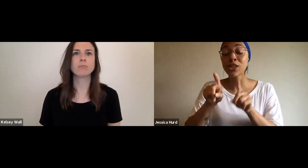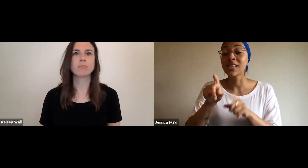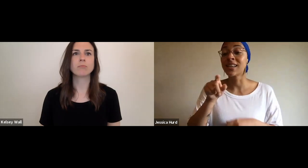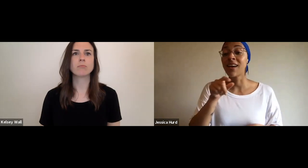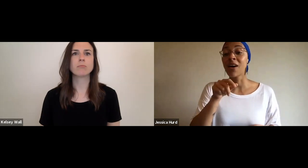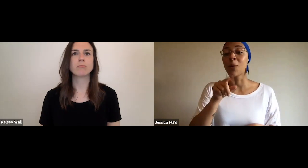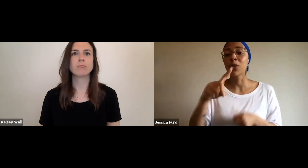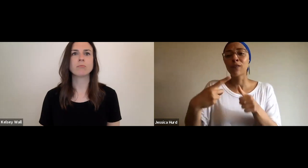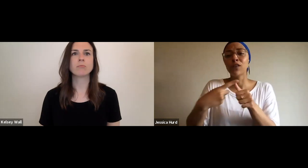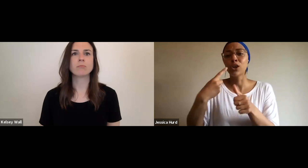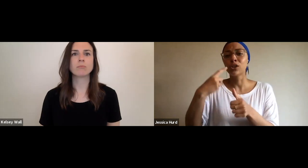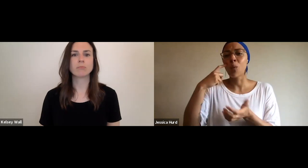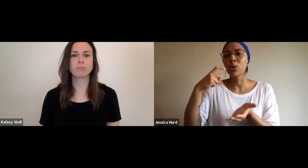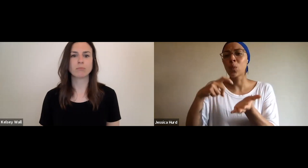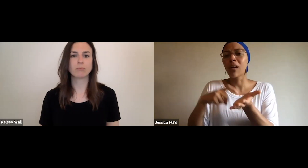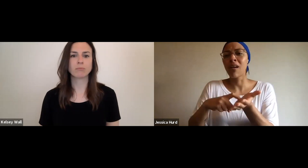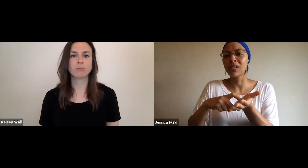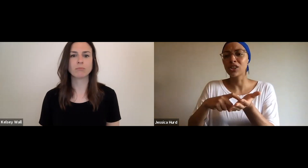This is a great question.